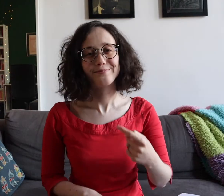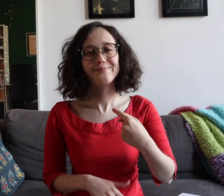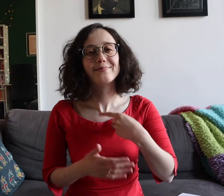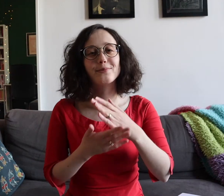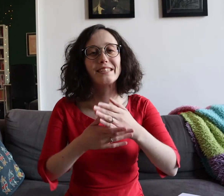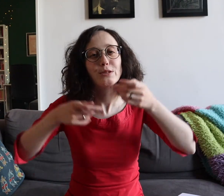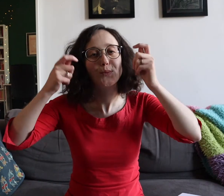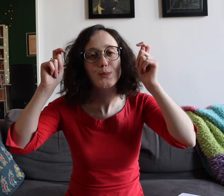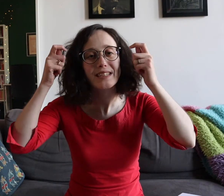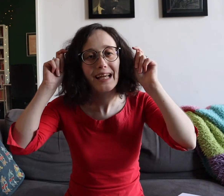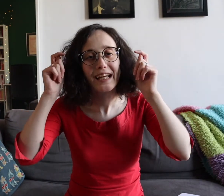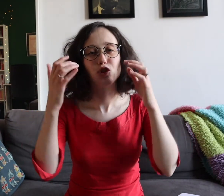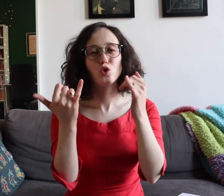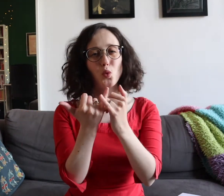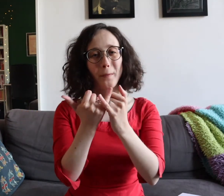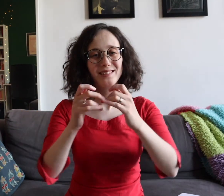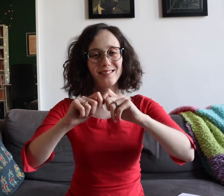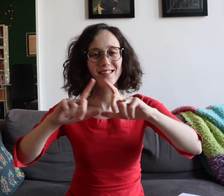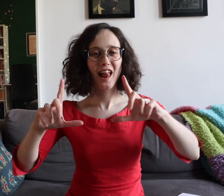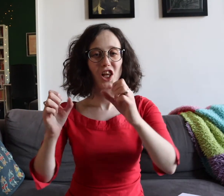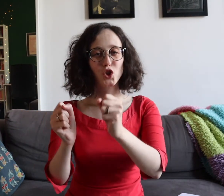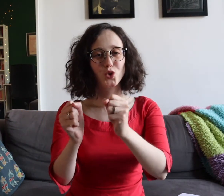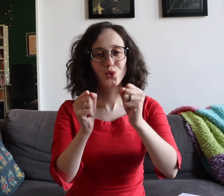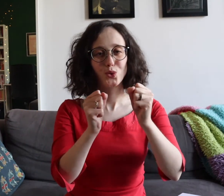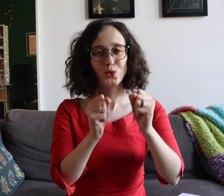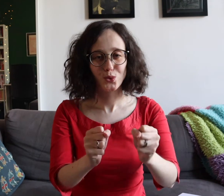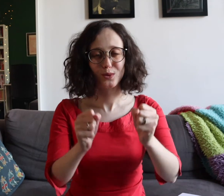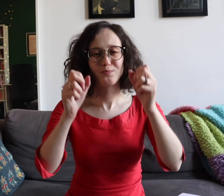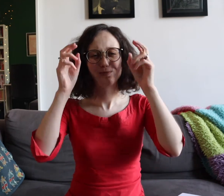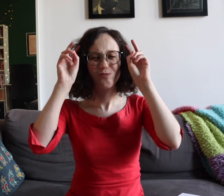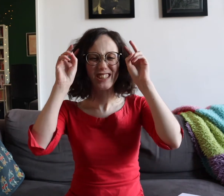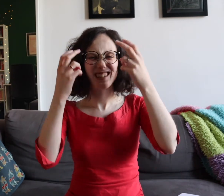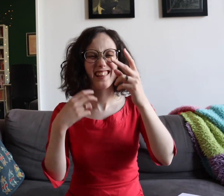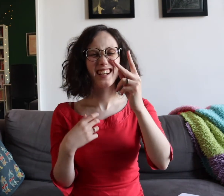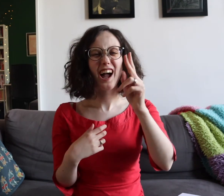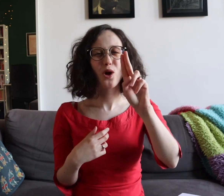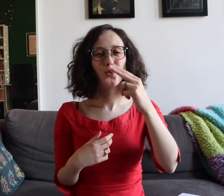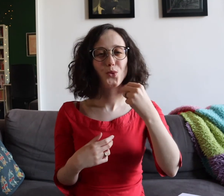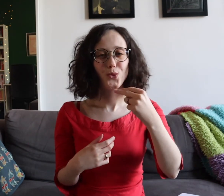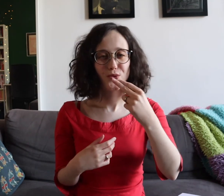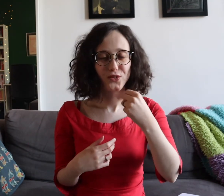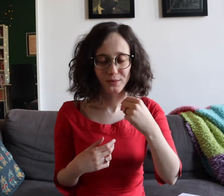I studied applied linguistics at KULeuven.